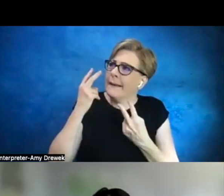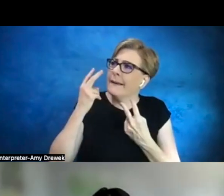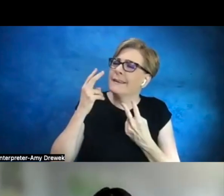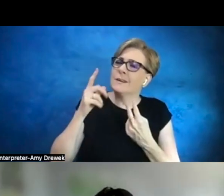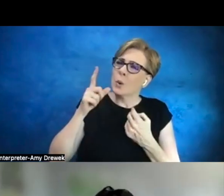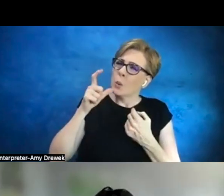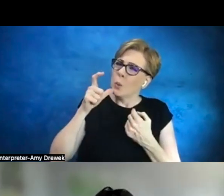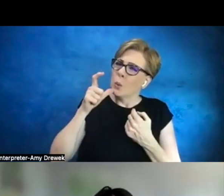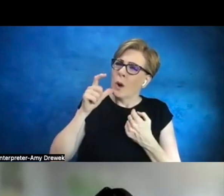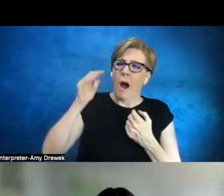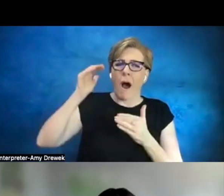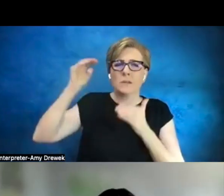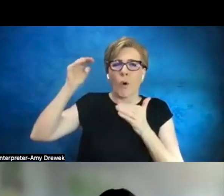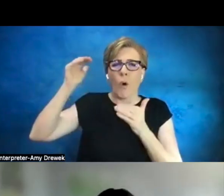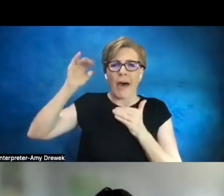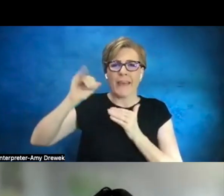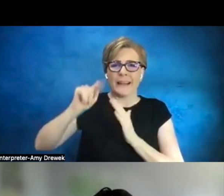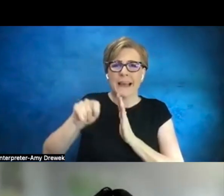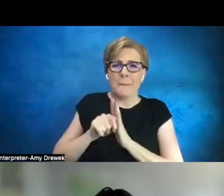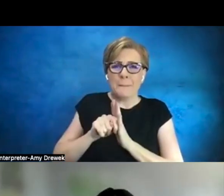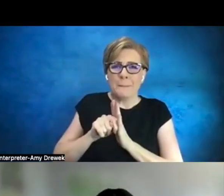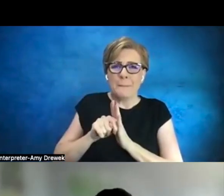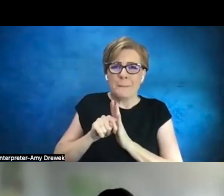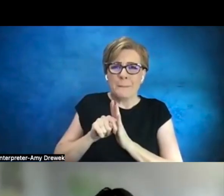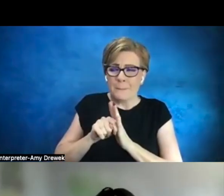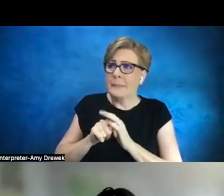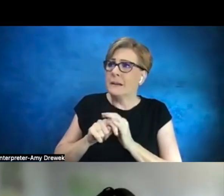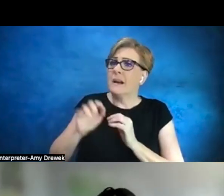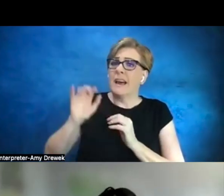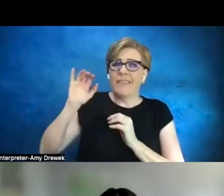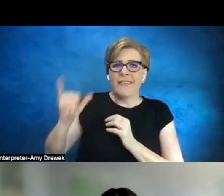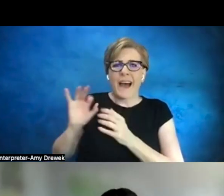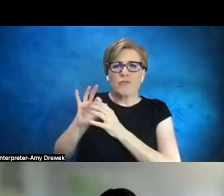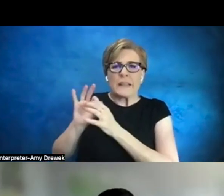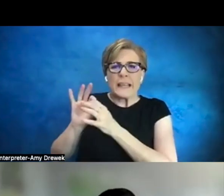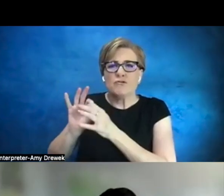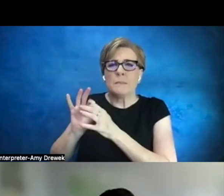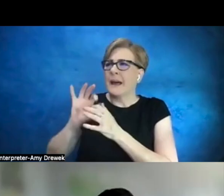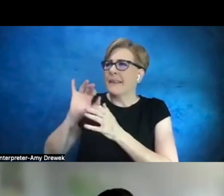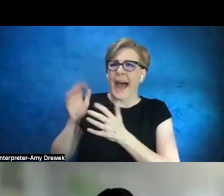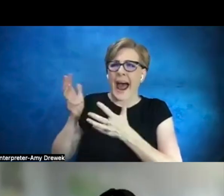in your life whose interactions or relationship meant something. I said "mentor," but it doesn't